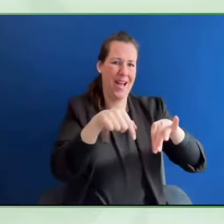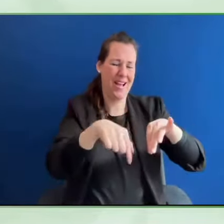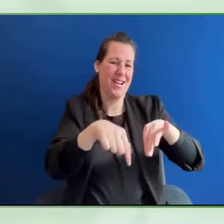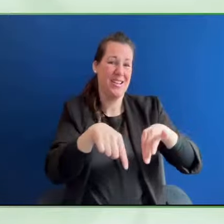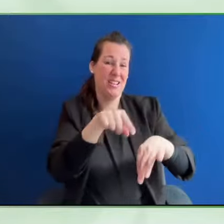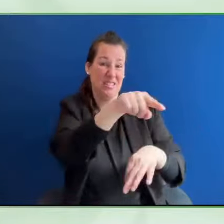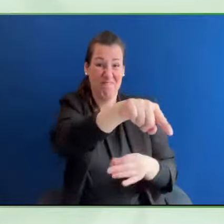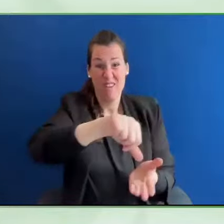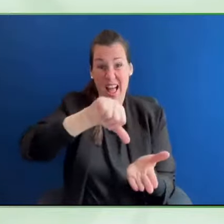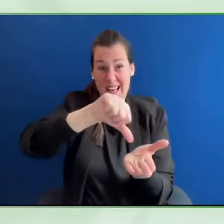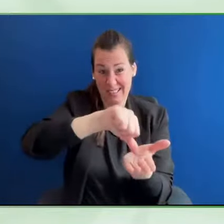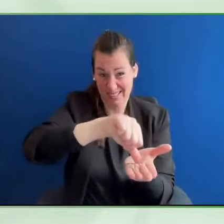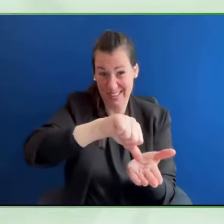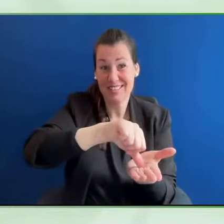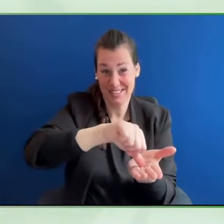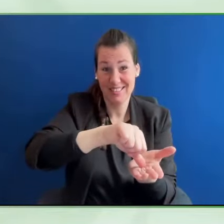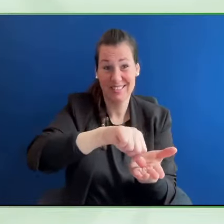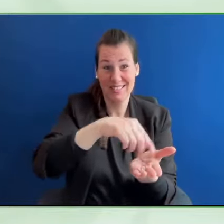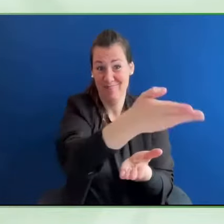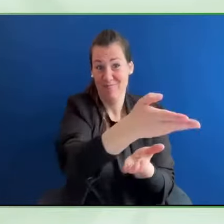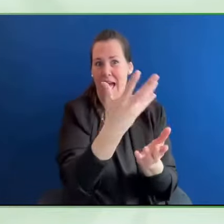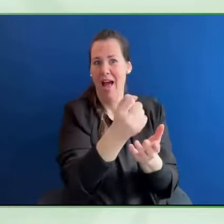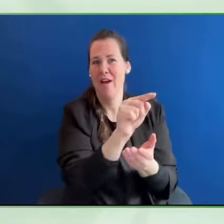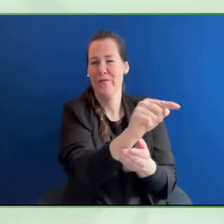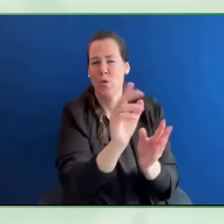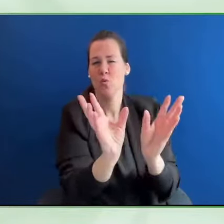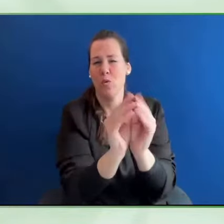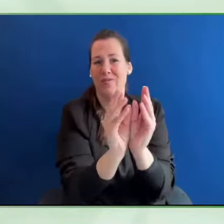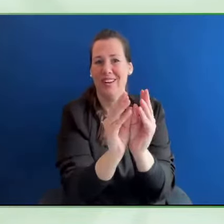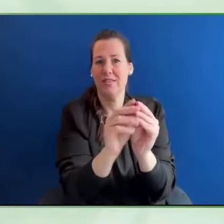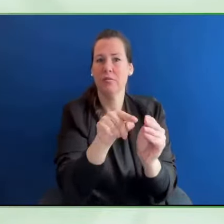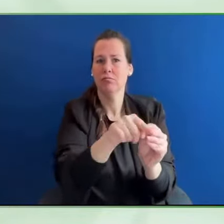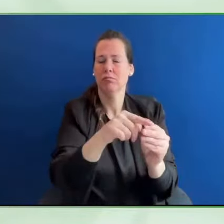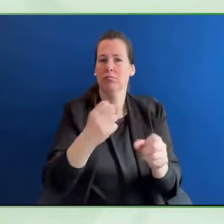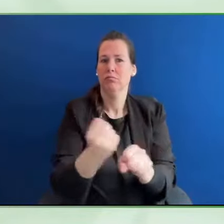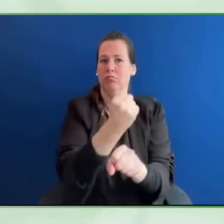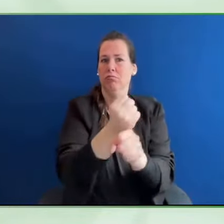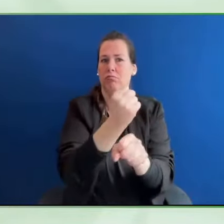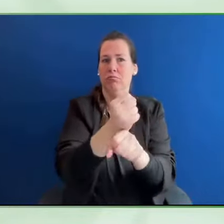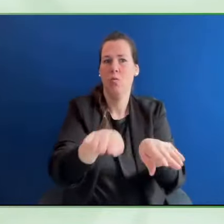And it is focusing on open labour market and making progress there.